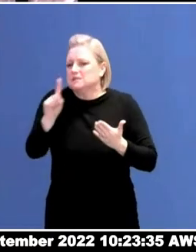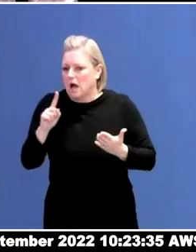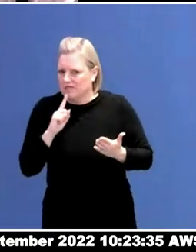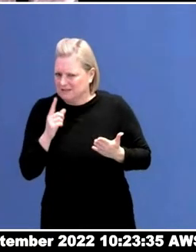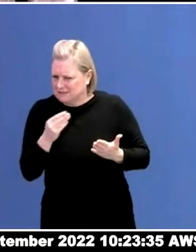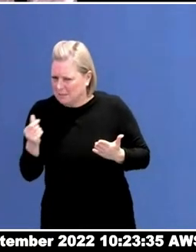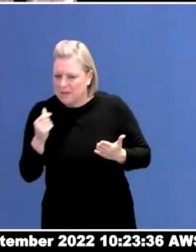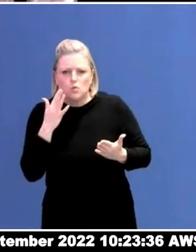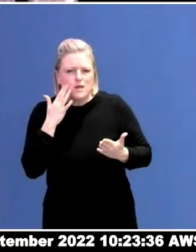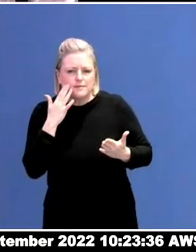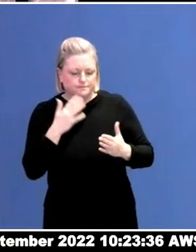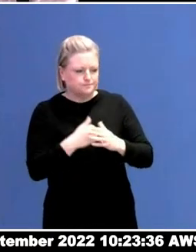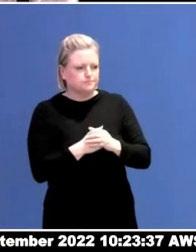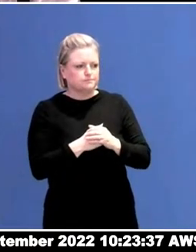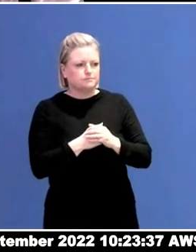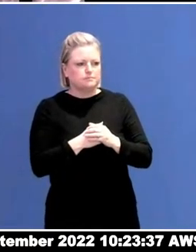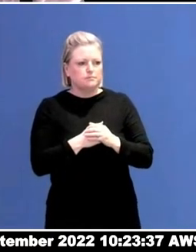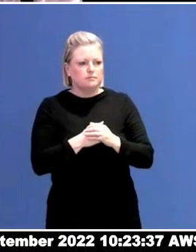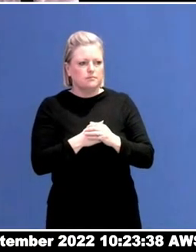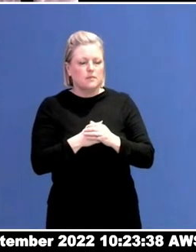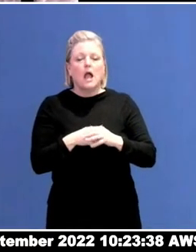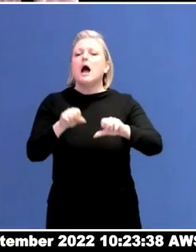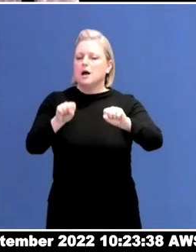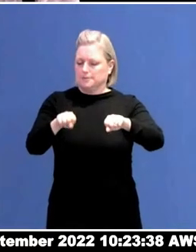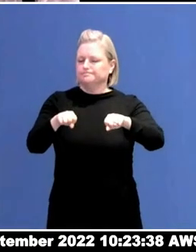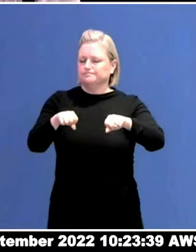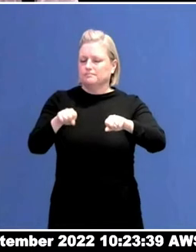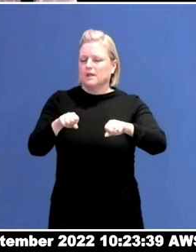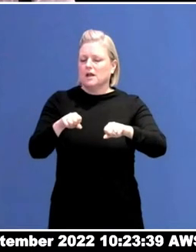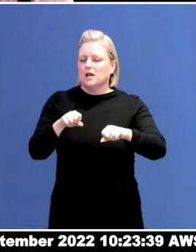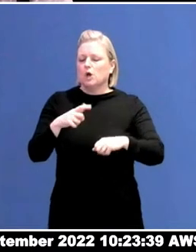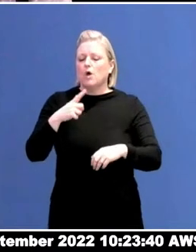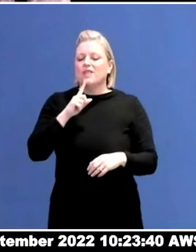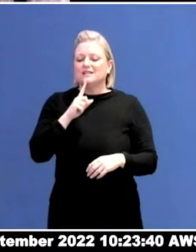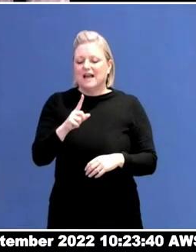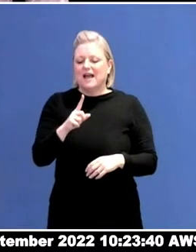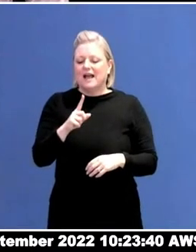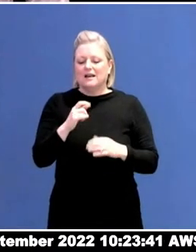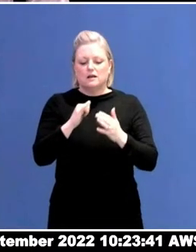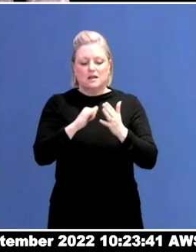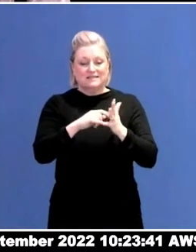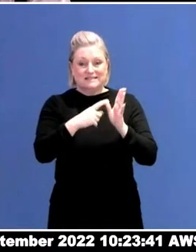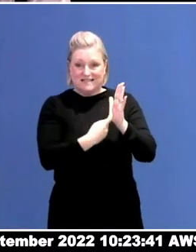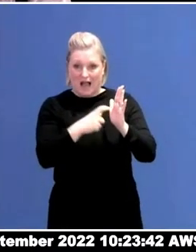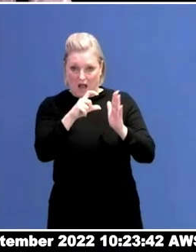Yes. Later on, they said that due to the results from SARC, that obviously there